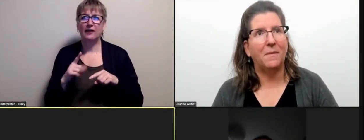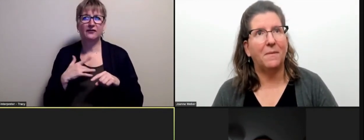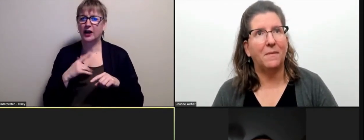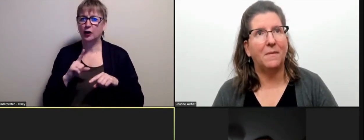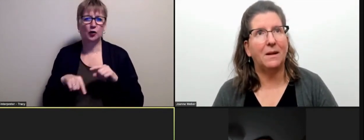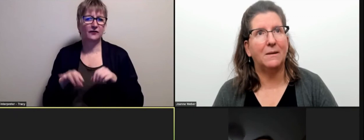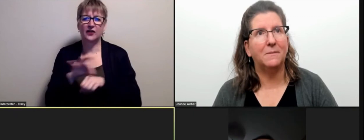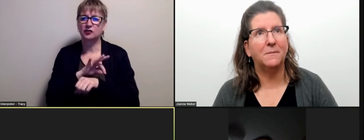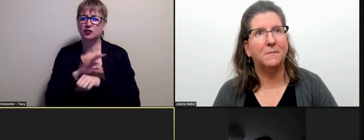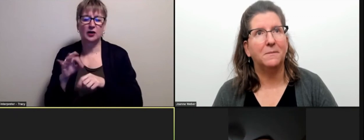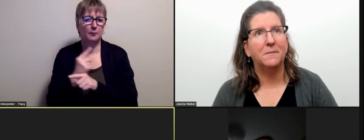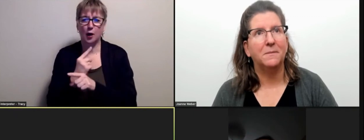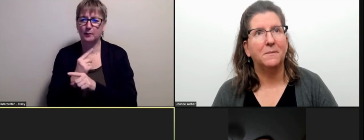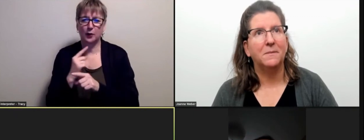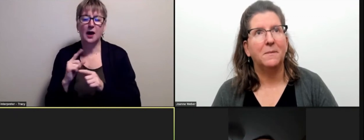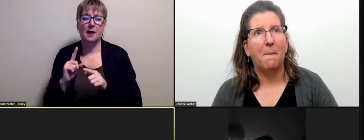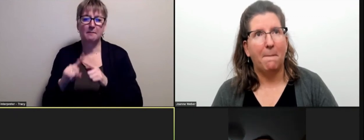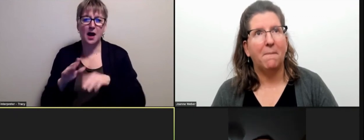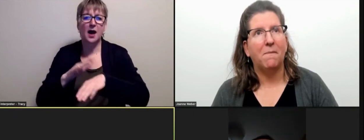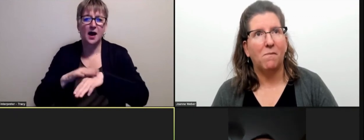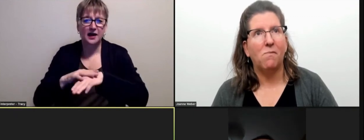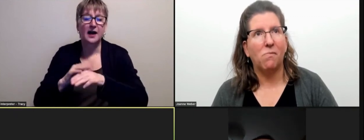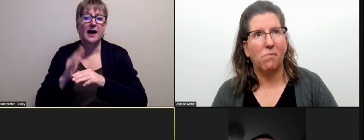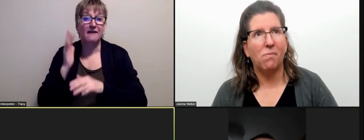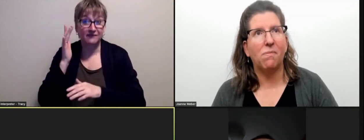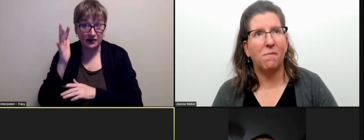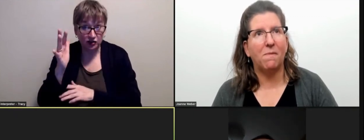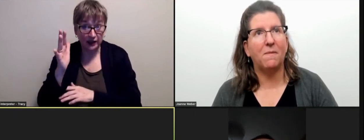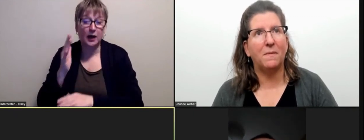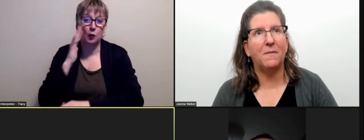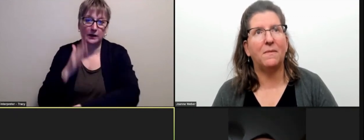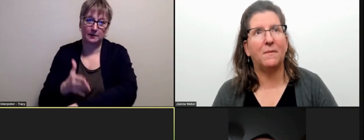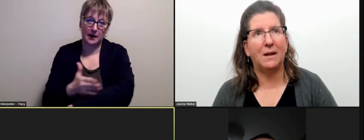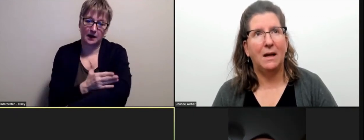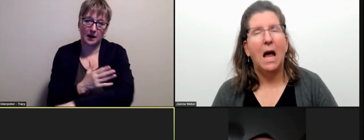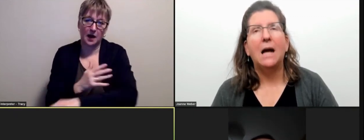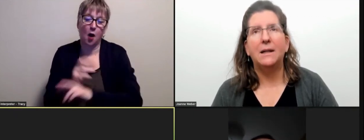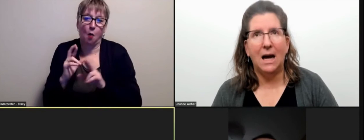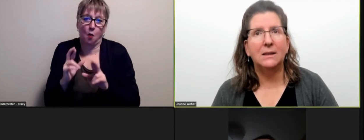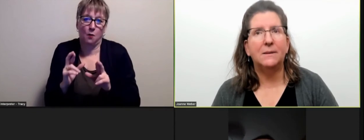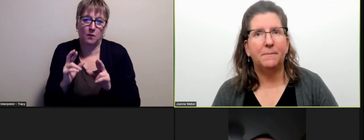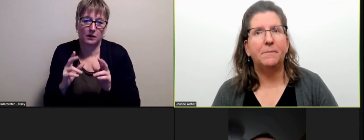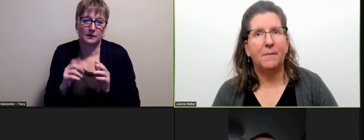but eventually it gets better. Yeah, ultimately the students realize that. Dr. Weber: Yeah.